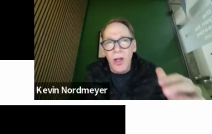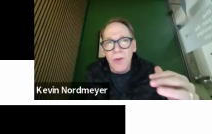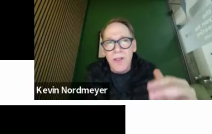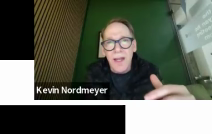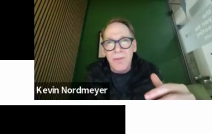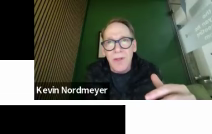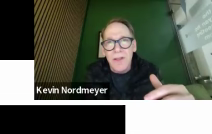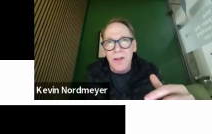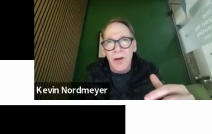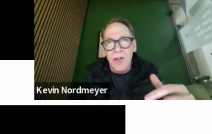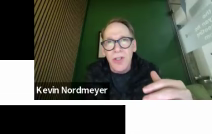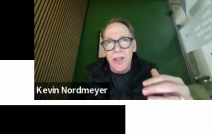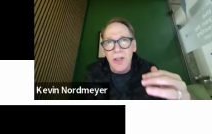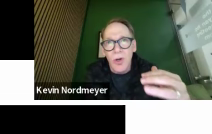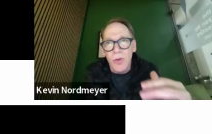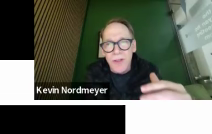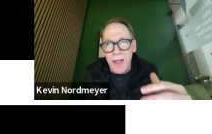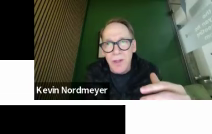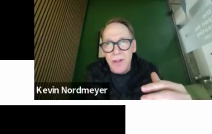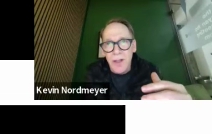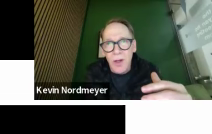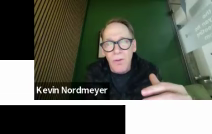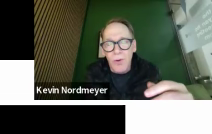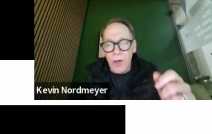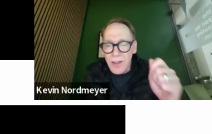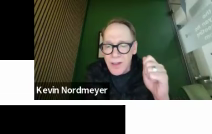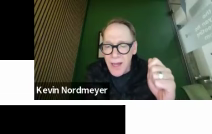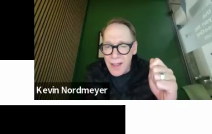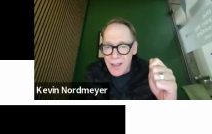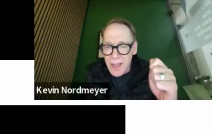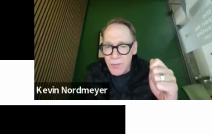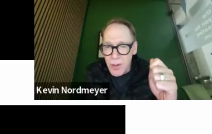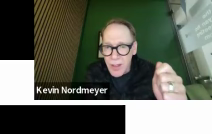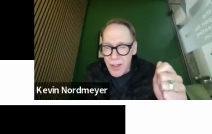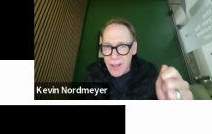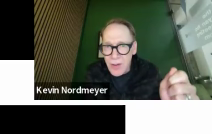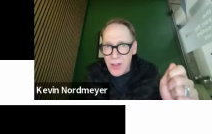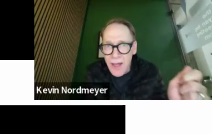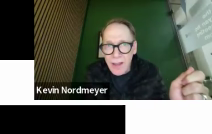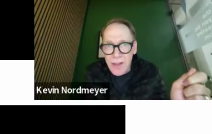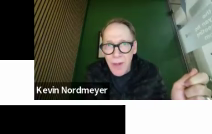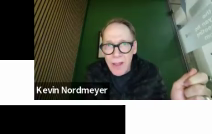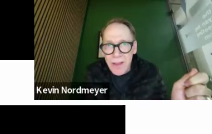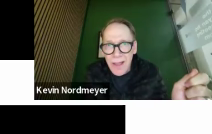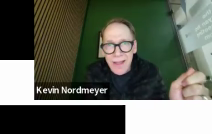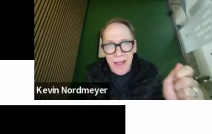all of those statements are just goal statements for what a design team should be thinking as they're designing the space.